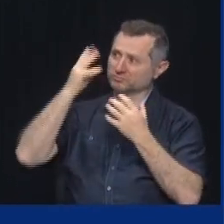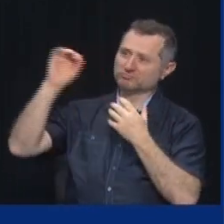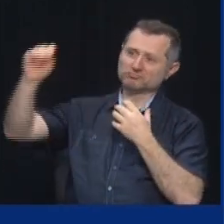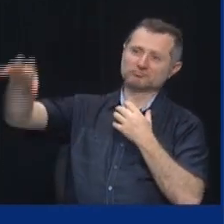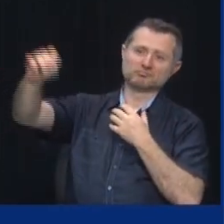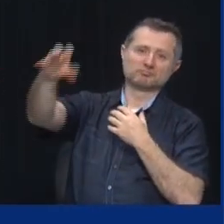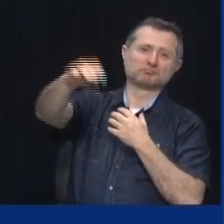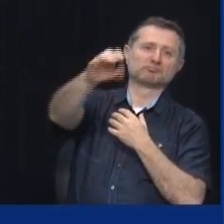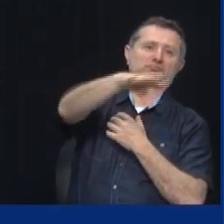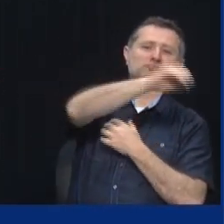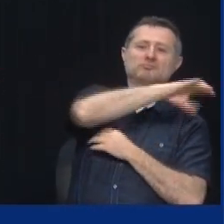YORK CAMPAIGN.